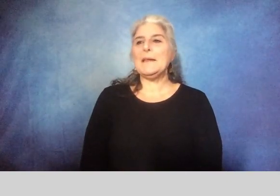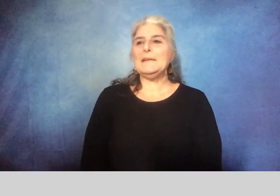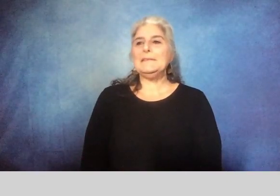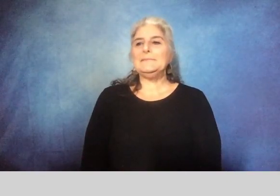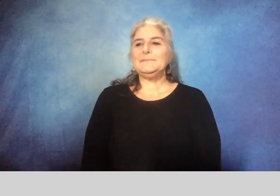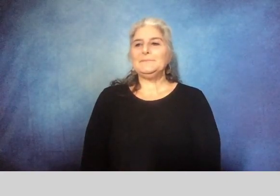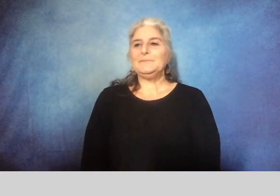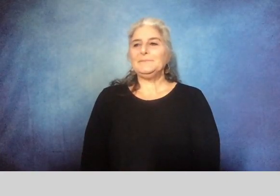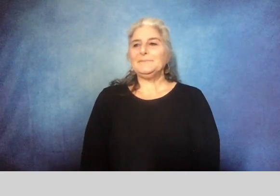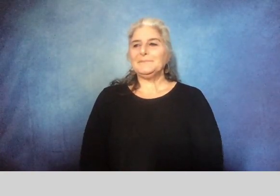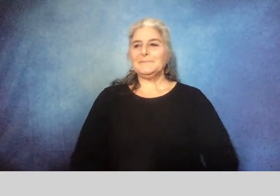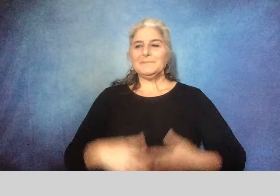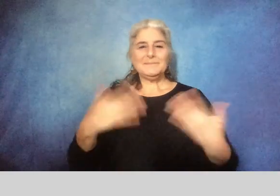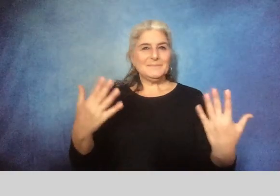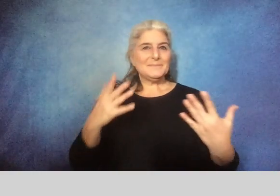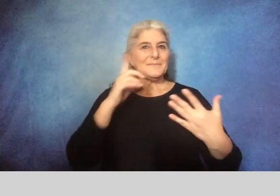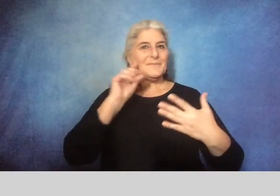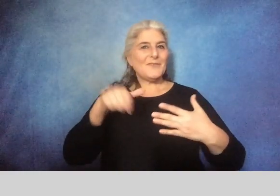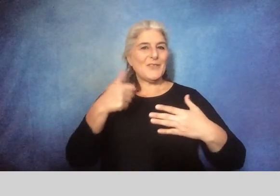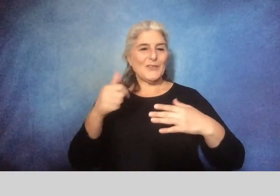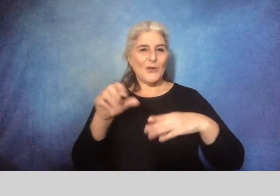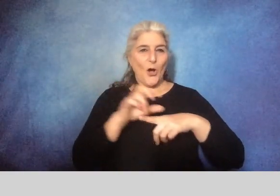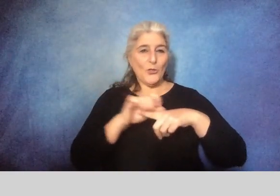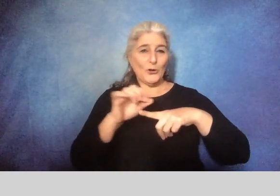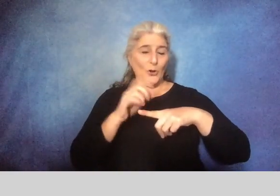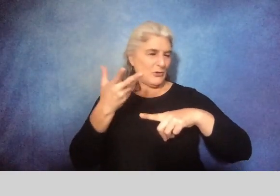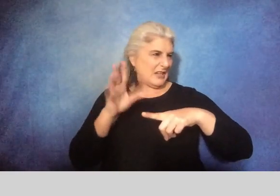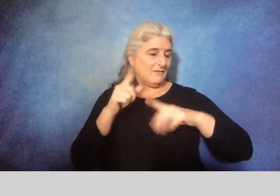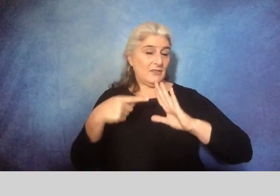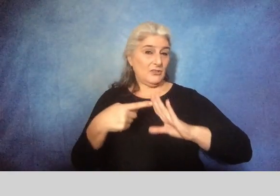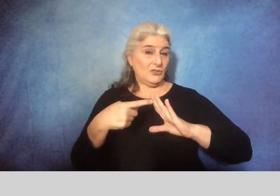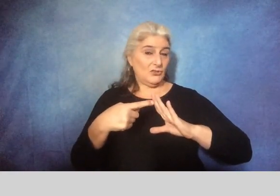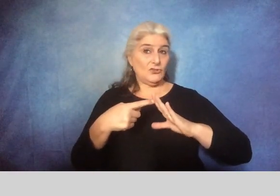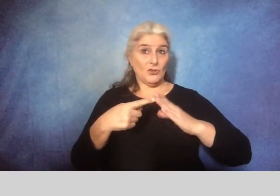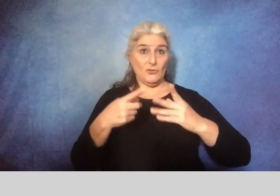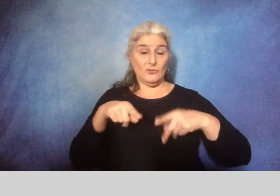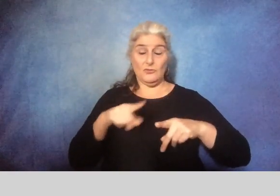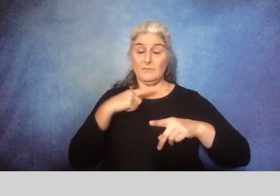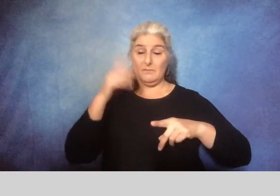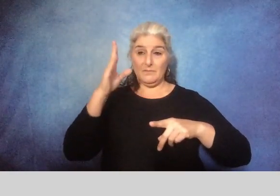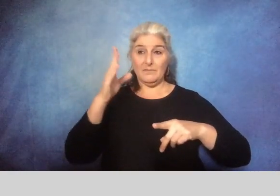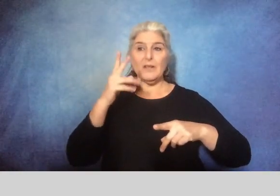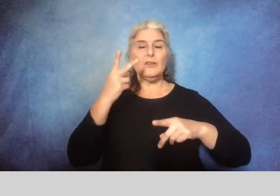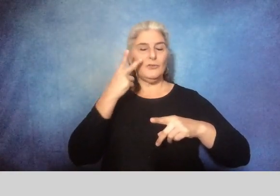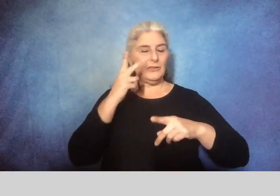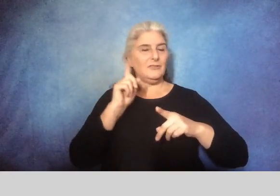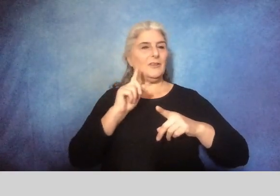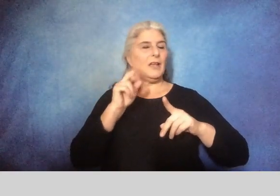So all the code, whichever I have shown in this talk is available in my GitHub repo. You can go to my GitHub repo-